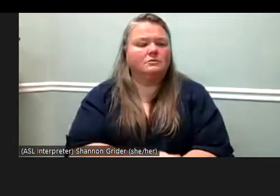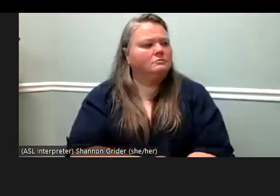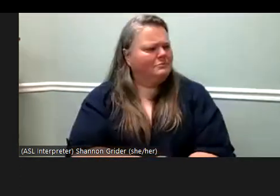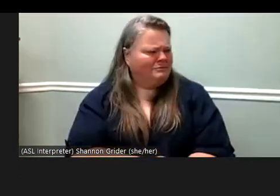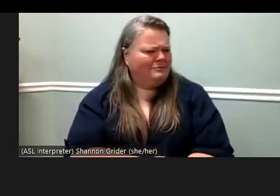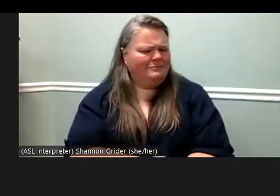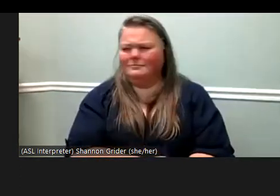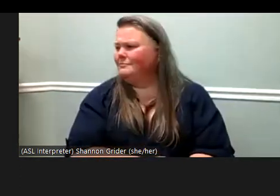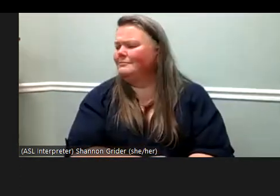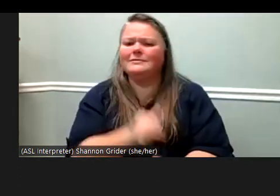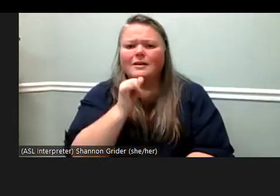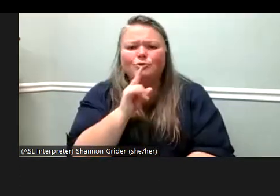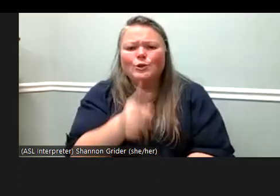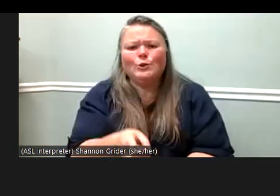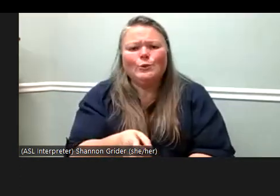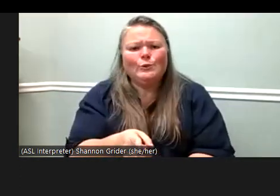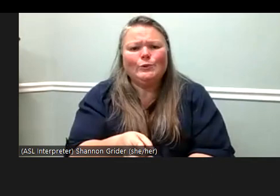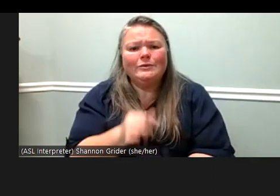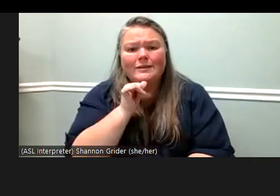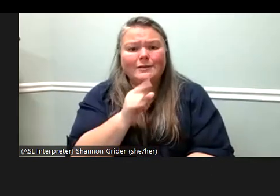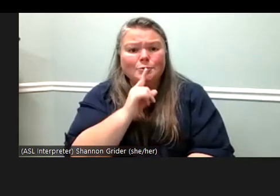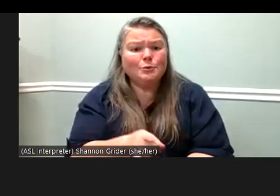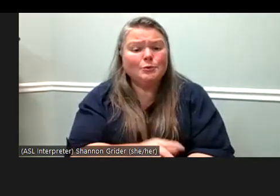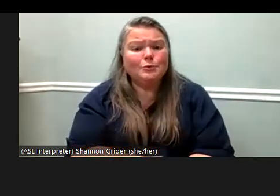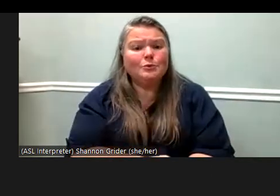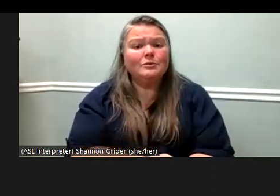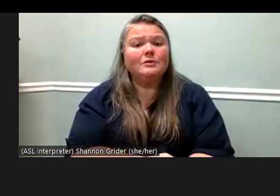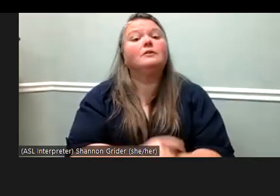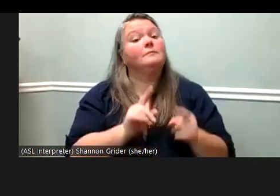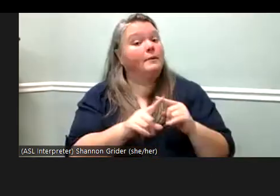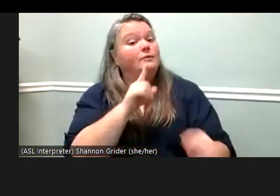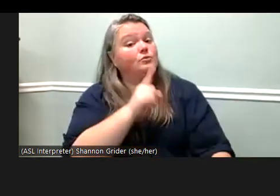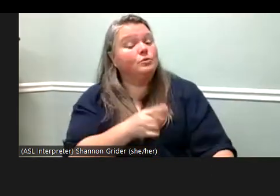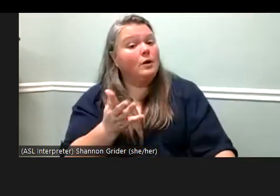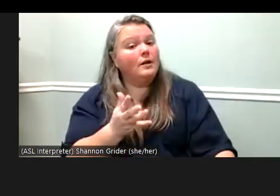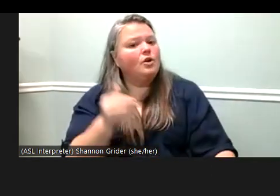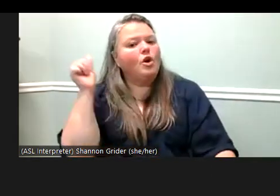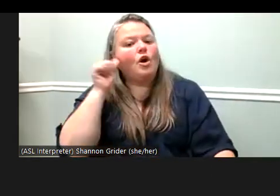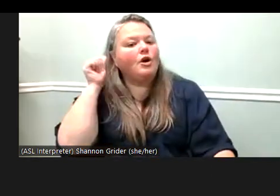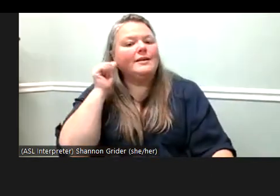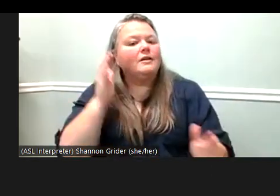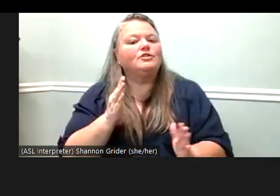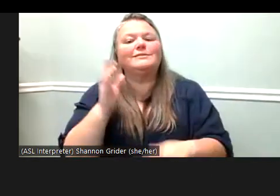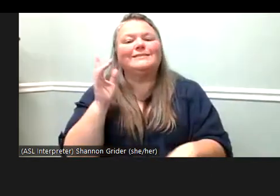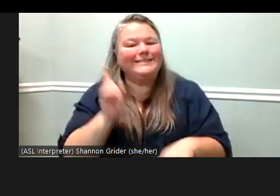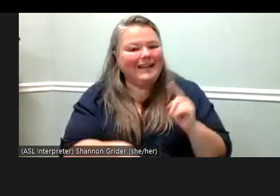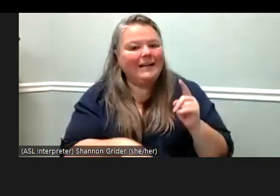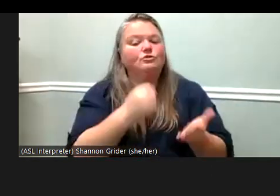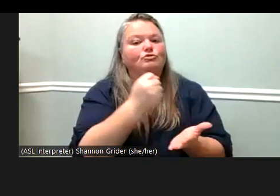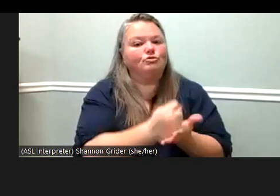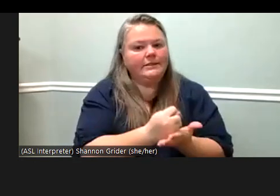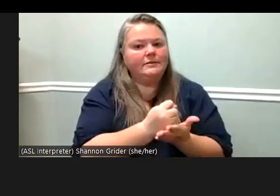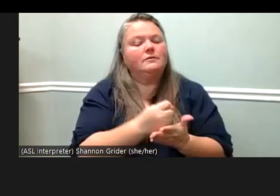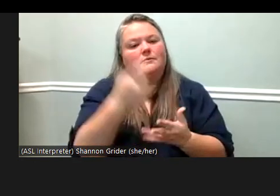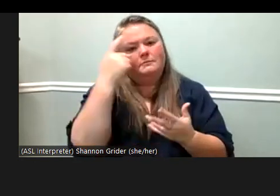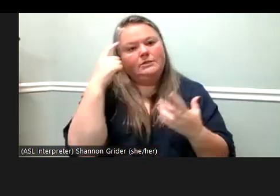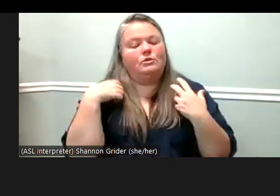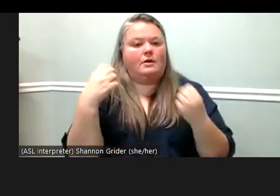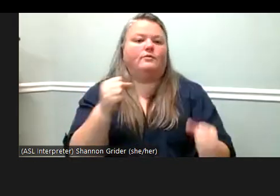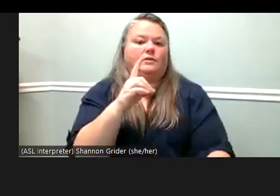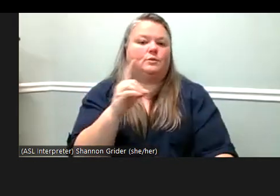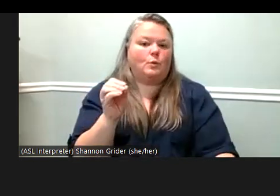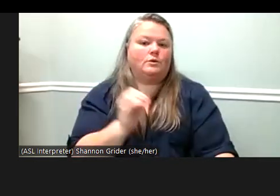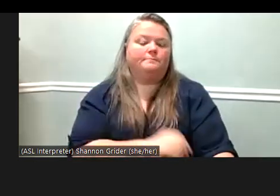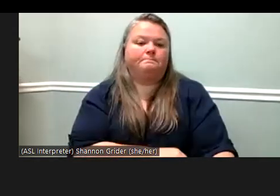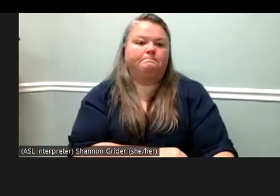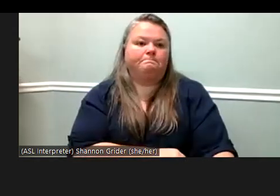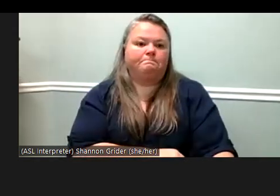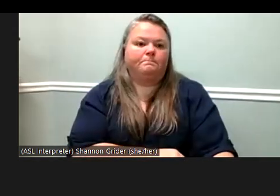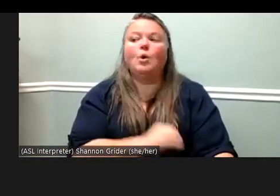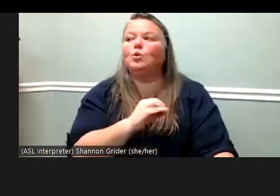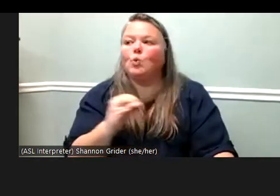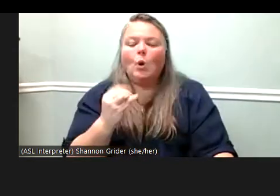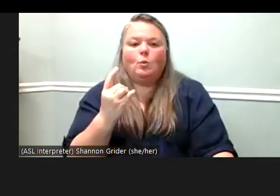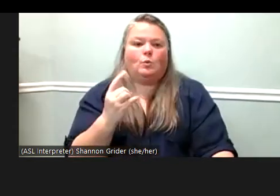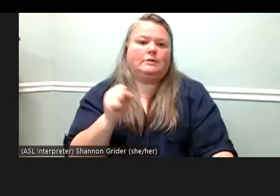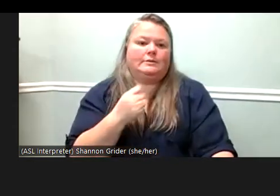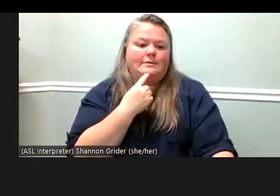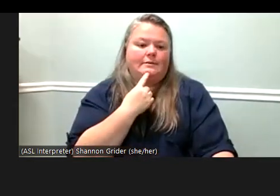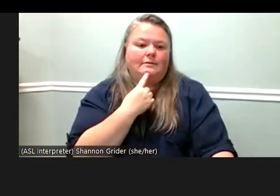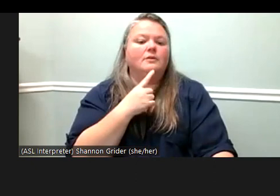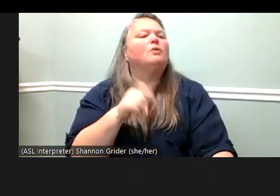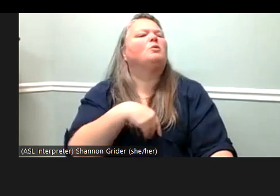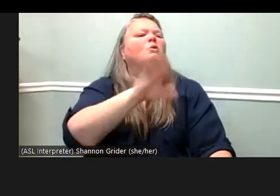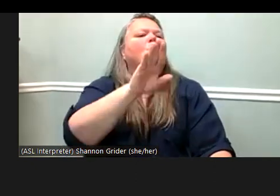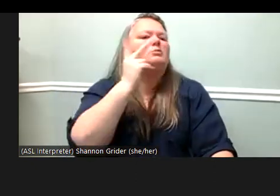OF HEARING AIDS, THE THERAPIST IN THE VA WERE TURNING AWAY VETERANS BECAUSE THEY'RE SAYING YOU NEED TO GO SEE YOUR AUDIOLOGIST, I CAN'T HELP YOU IF YOU HAVE